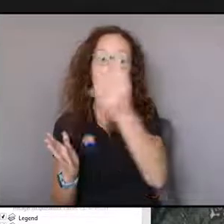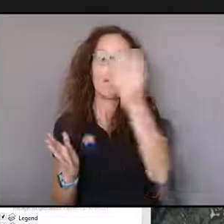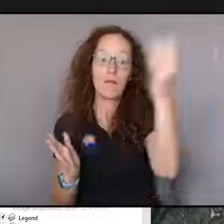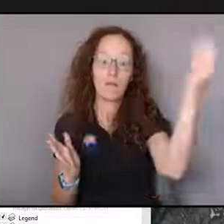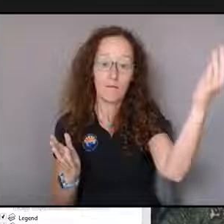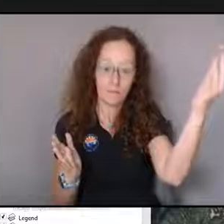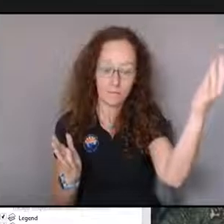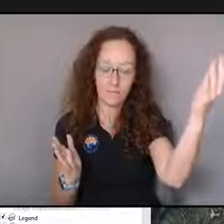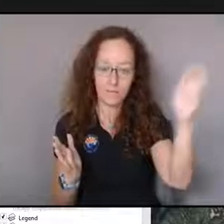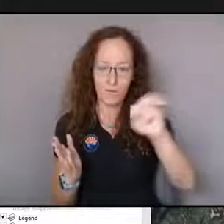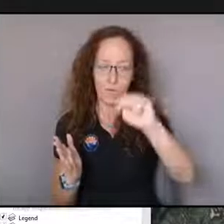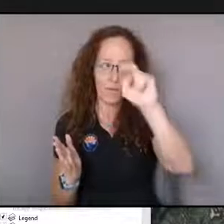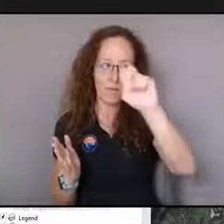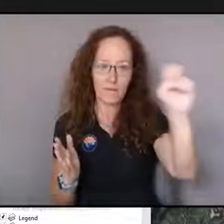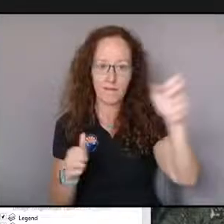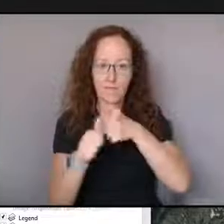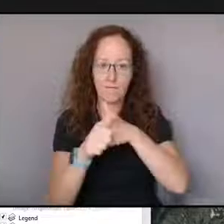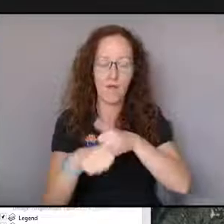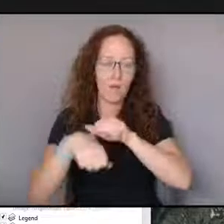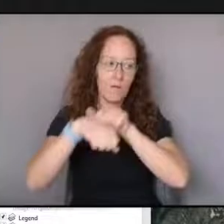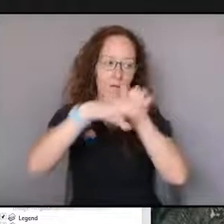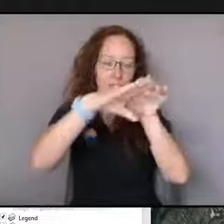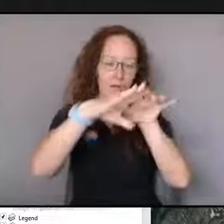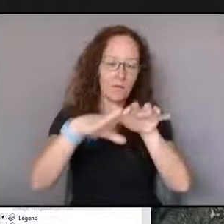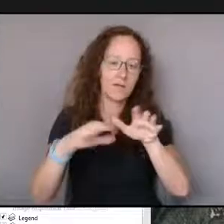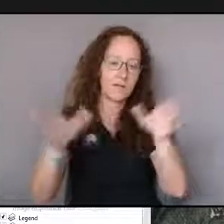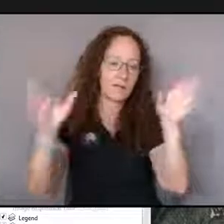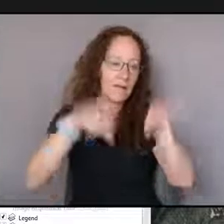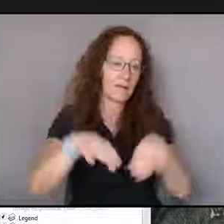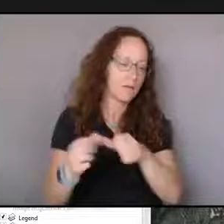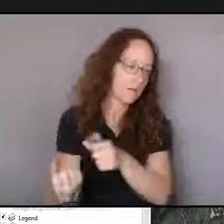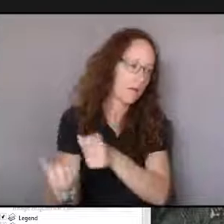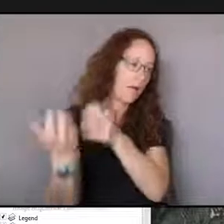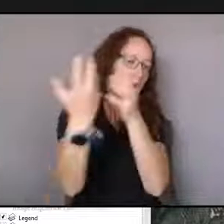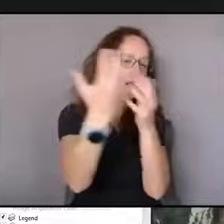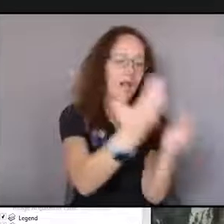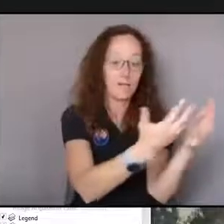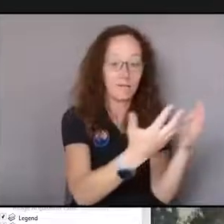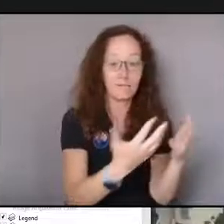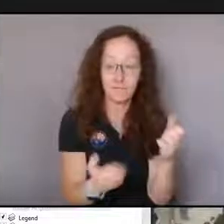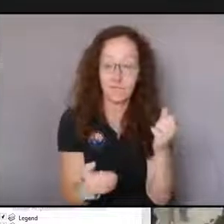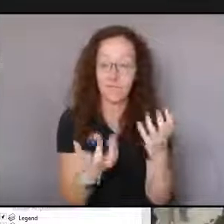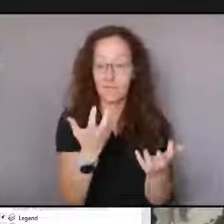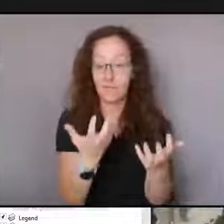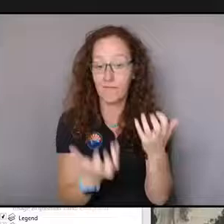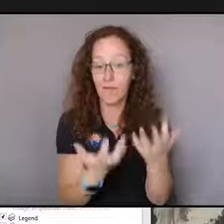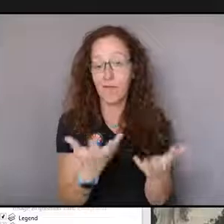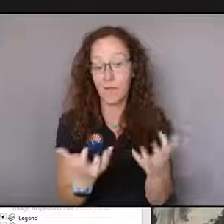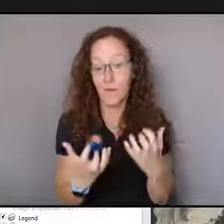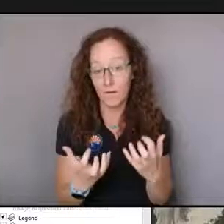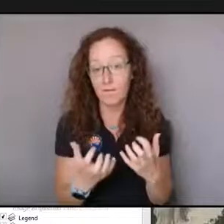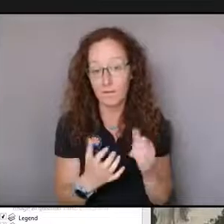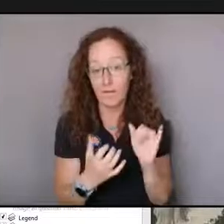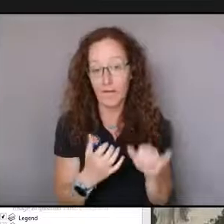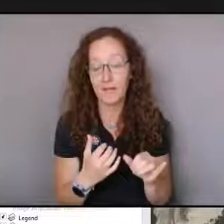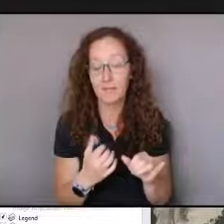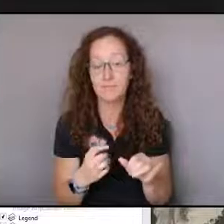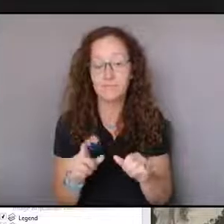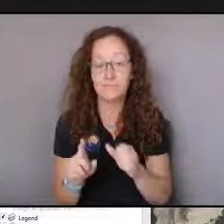WHAT I WANTS TO DO IS GROW TO THE NORTHEAST. FOLLOWING THE RIDGES AND CANYONS, MAKING THE BIG RUNS